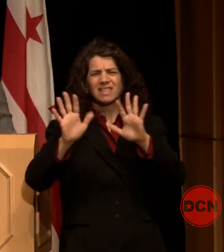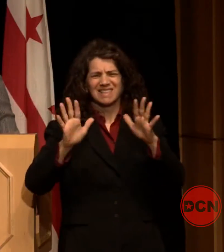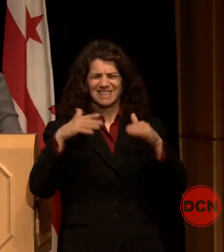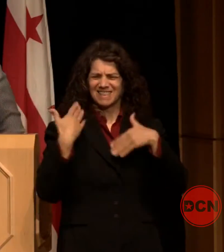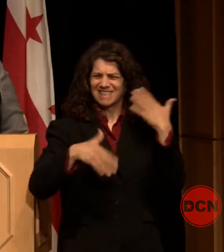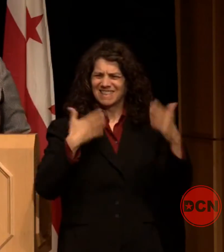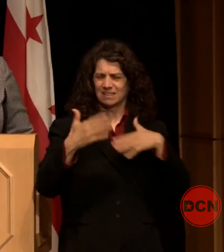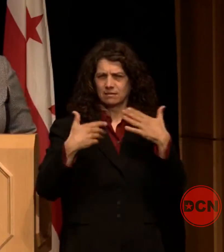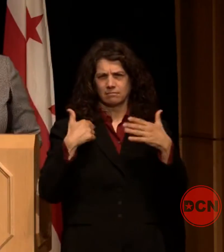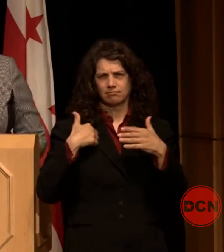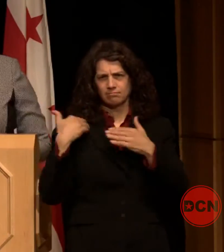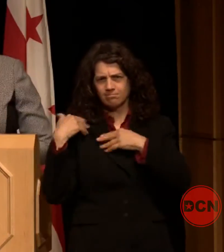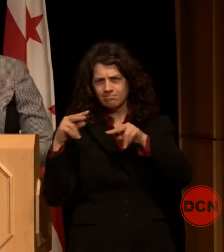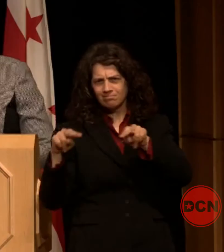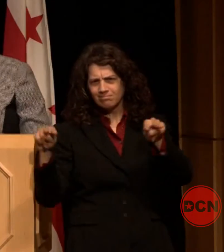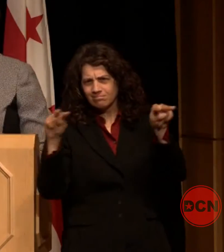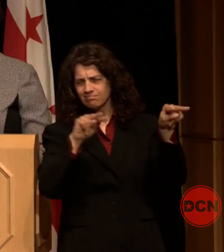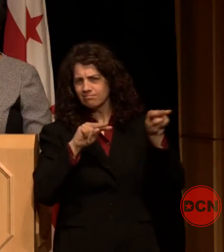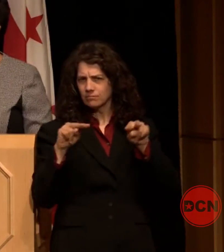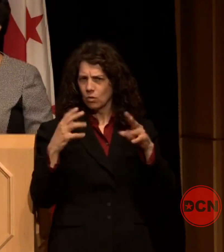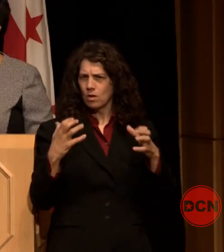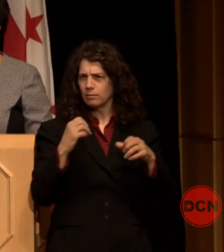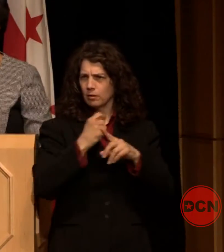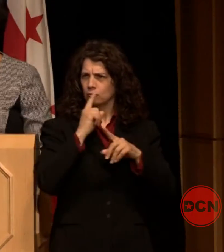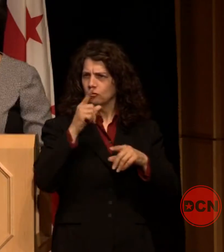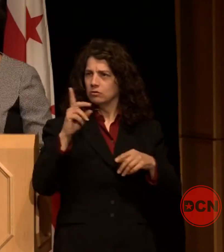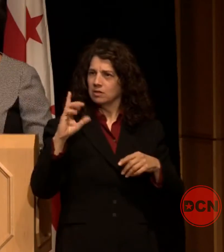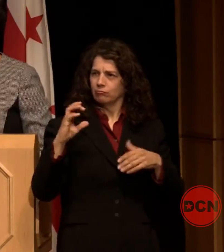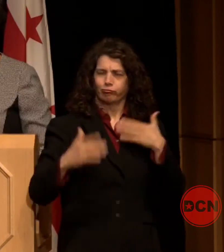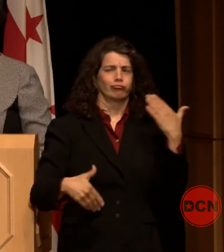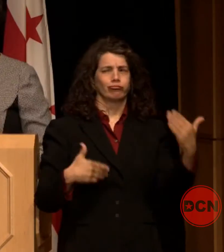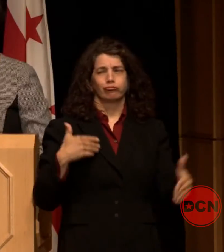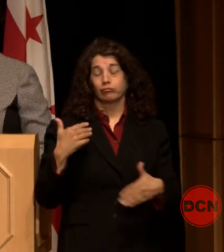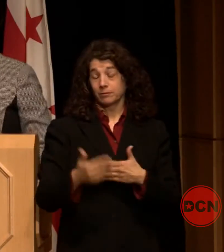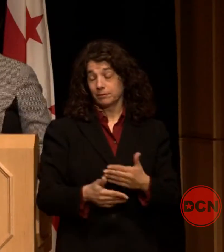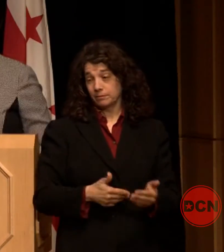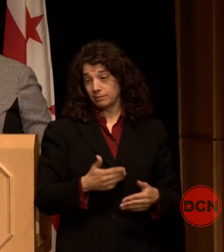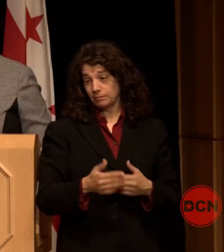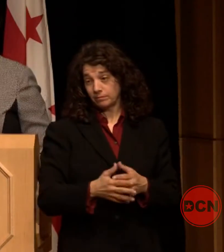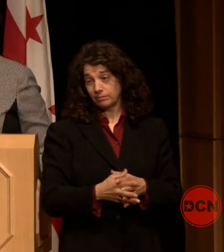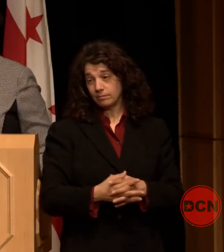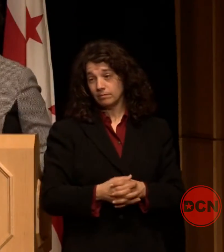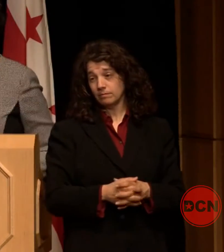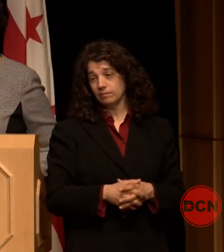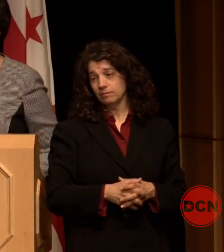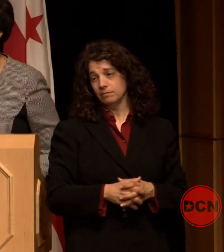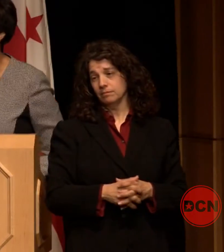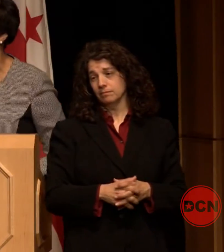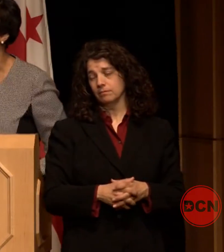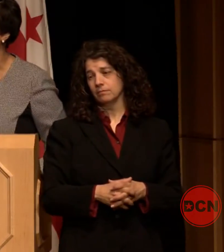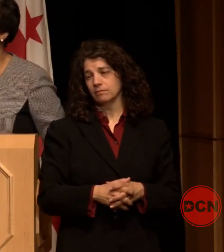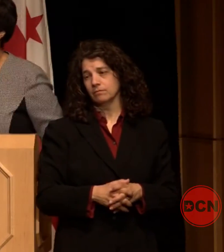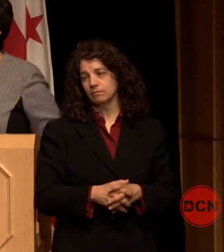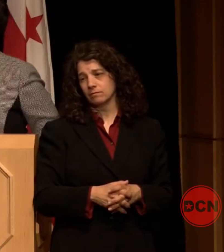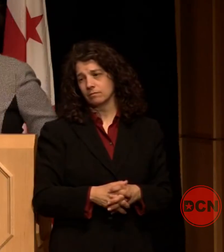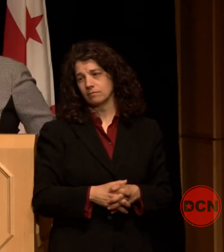COURSE, TO BE ON THE COUNCIL FOR EIGHT YEARS AND PART OF THAT TIME I CHAIRED THE ECONOMIC DEVELOPMENT COMMITTEE, AND NO